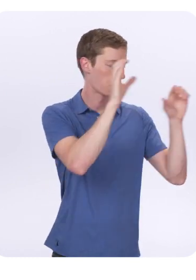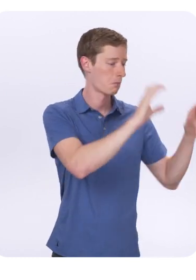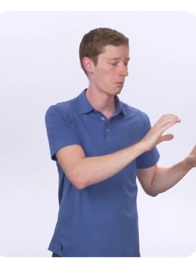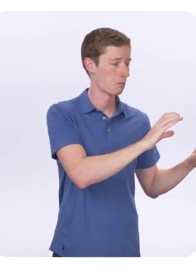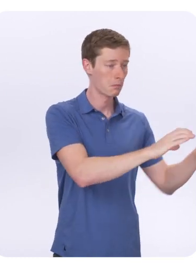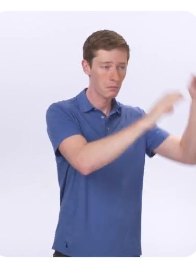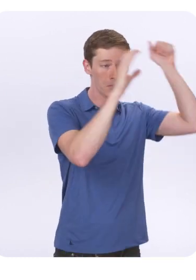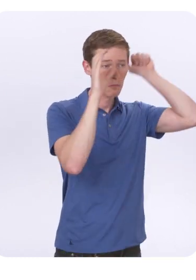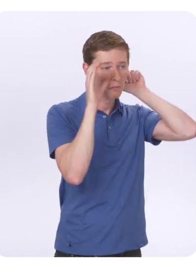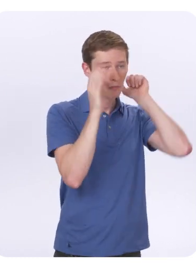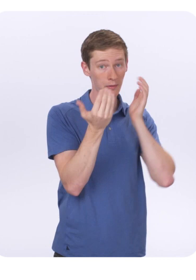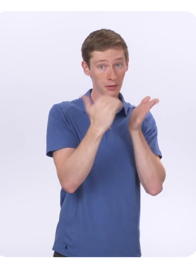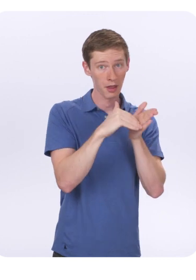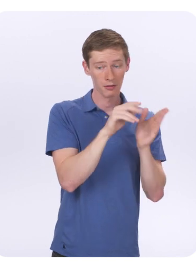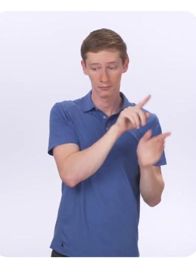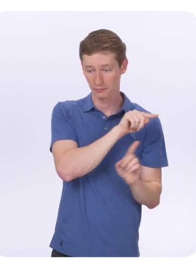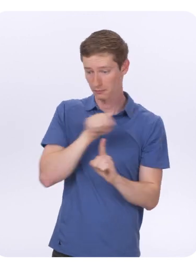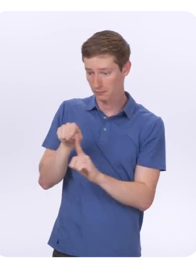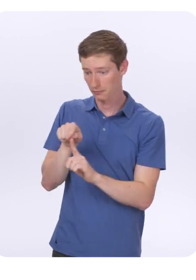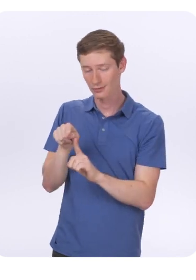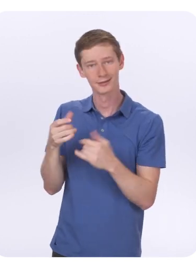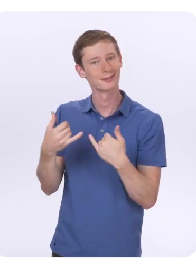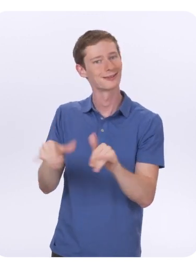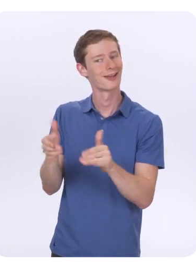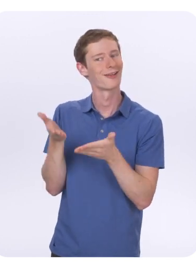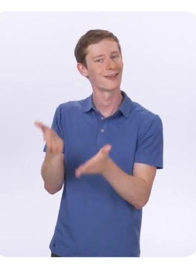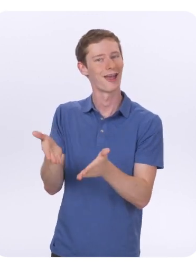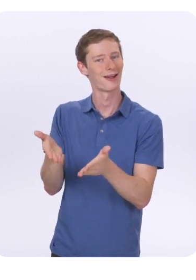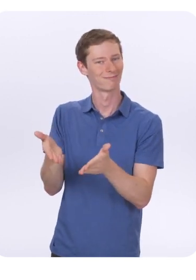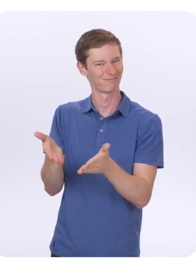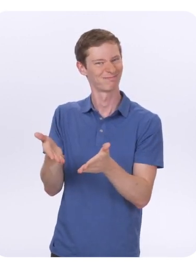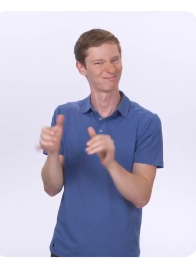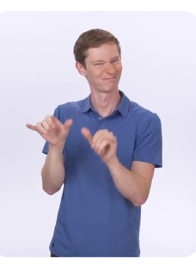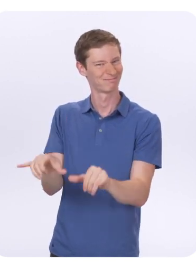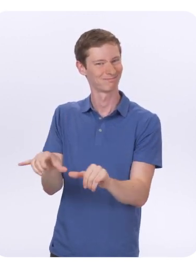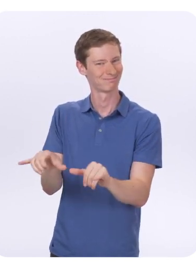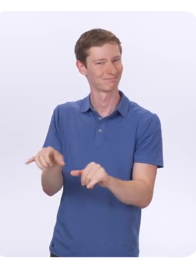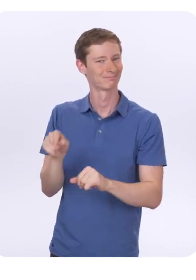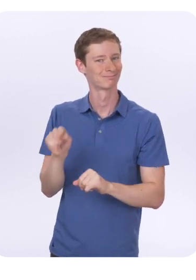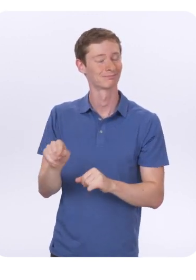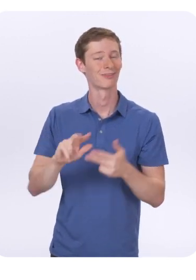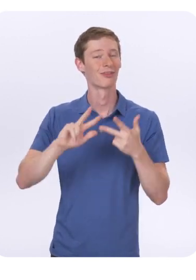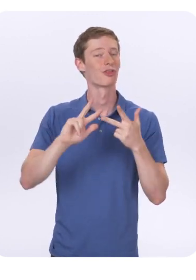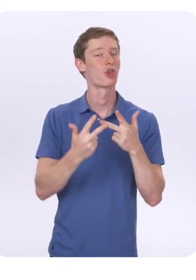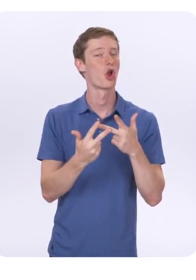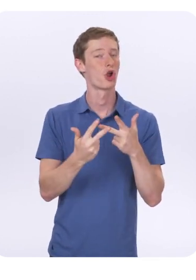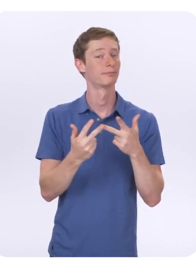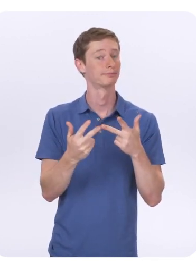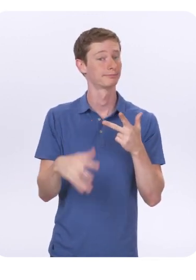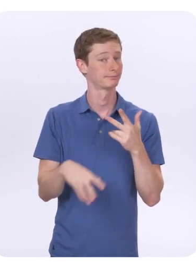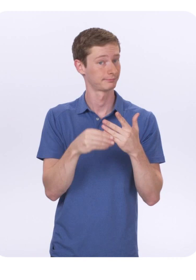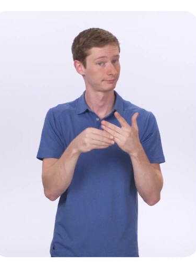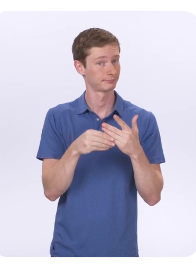it will be in the same location in the physical world. The third feature we introduced was WebXR Planes.